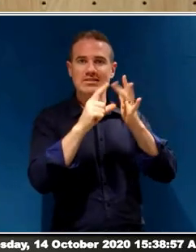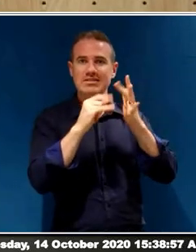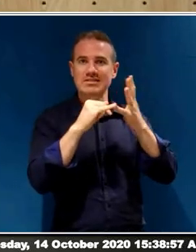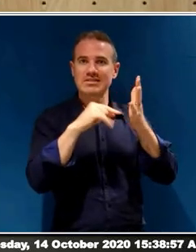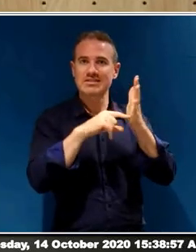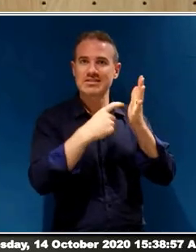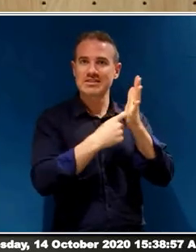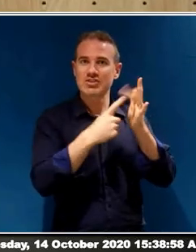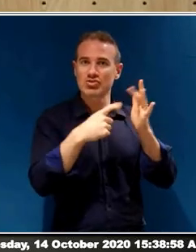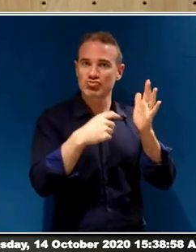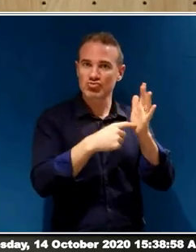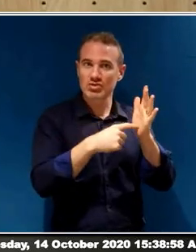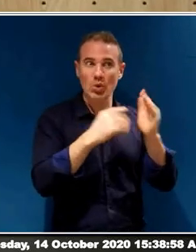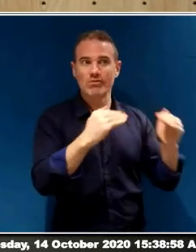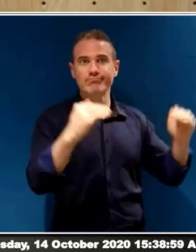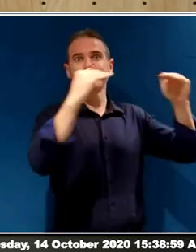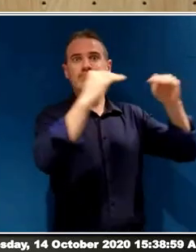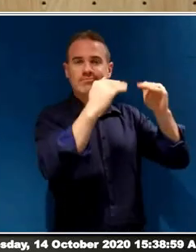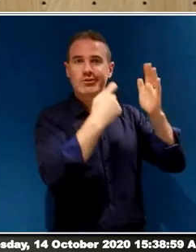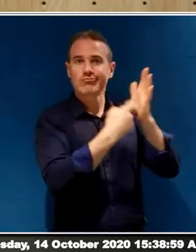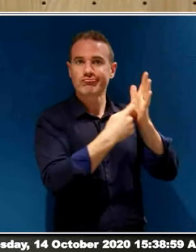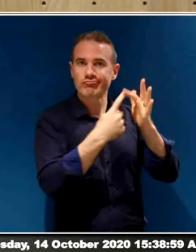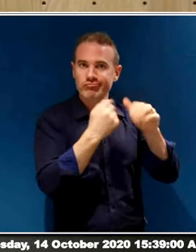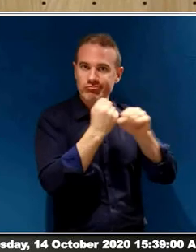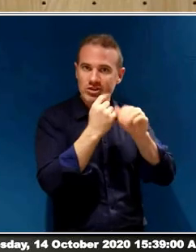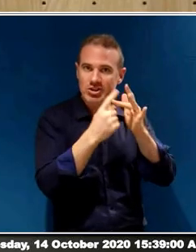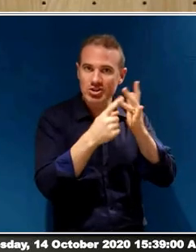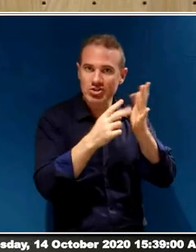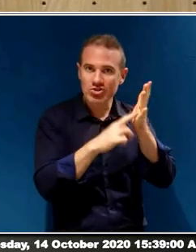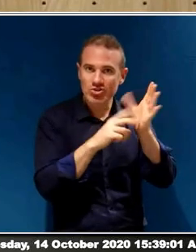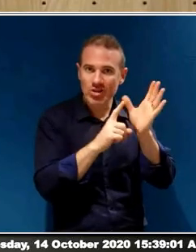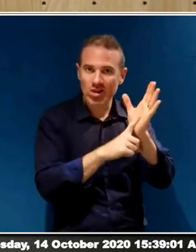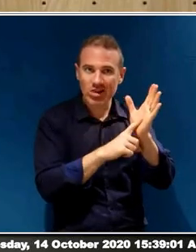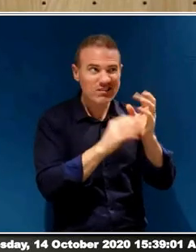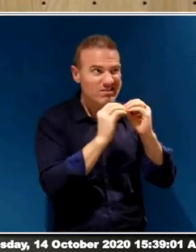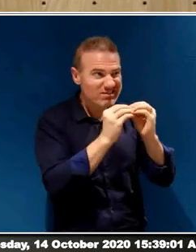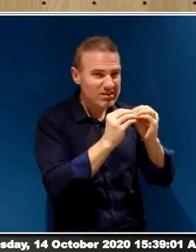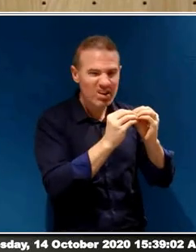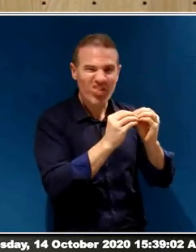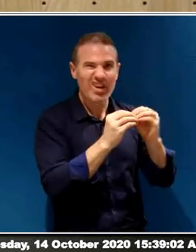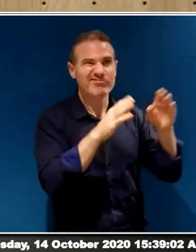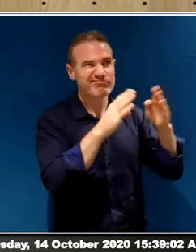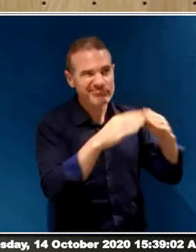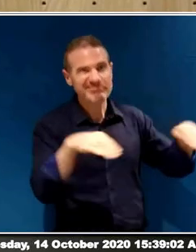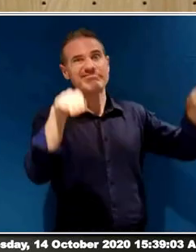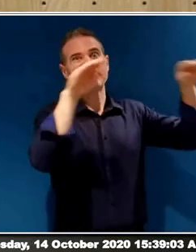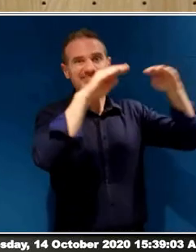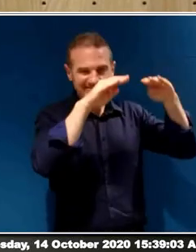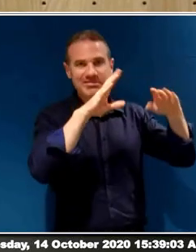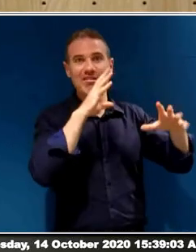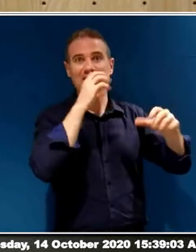And then some have gone to the State level to the Departments to try to resolve the situation.